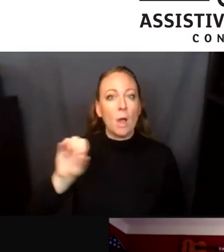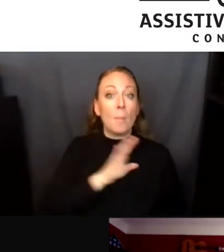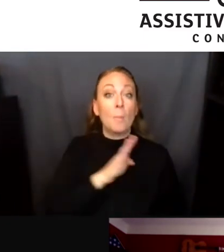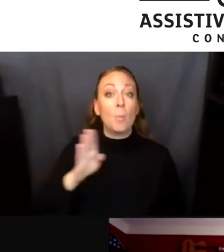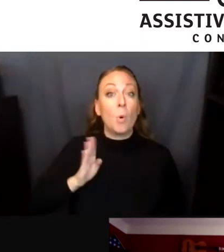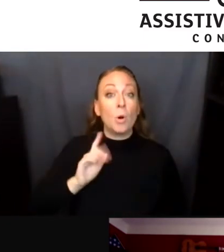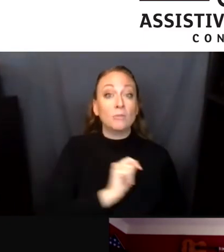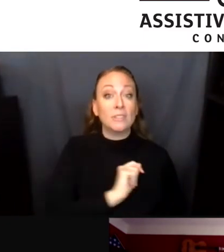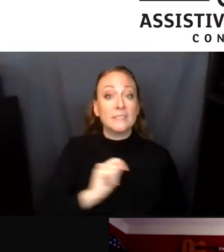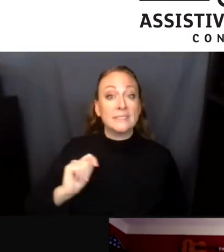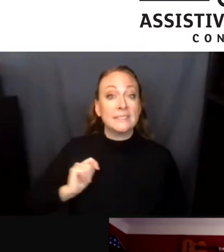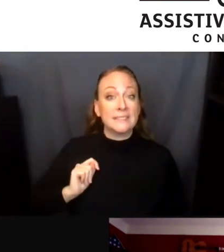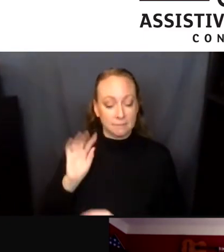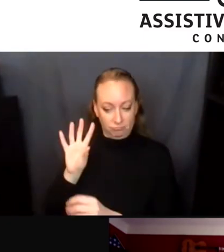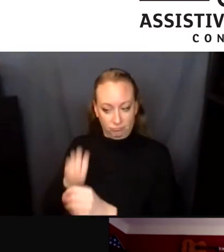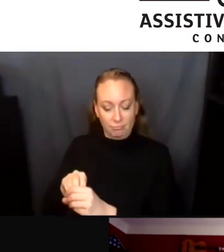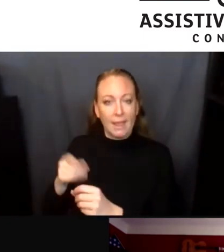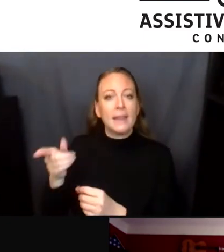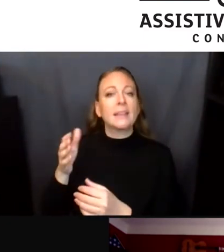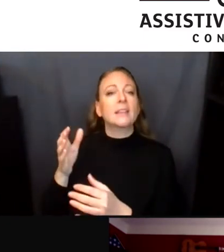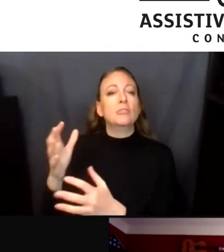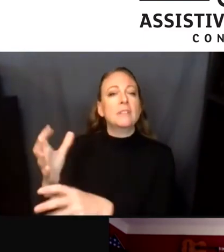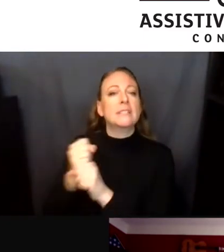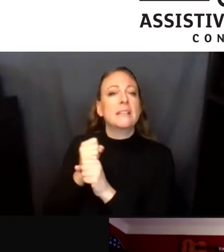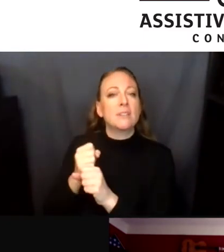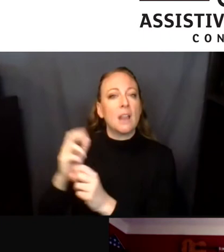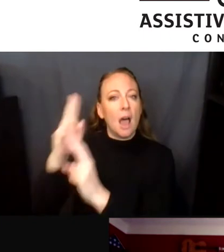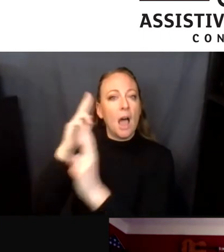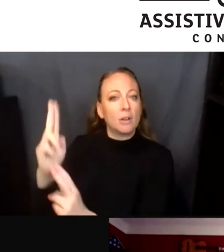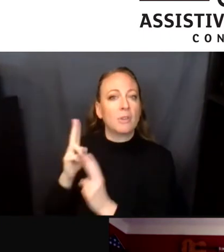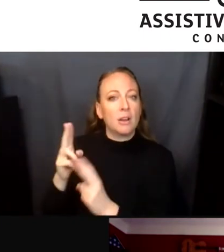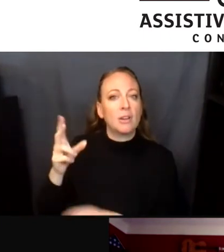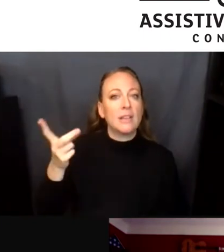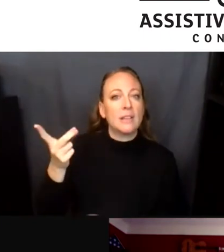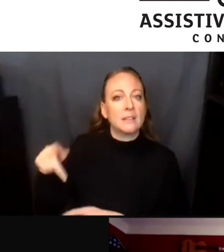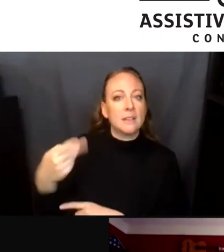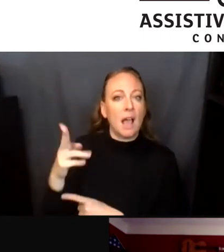and received an honorary doctorate in 1987.